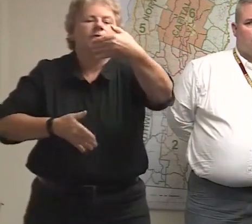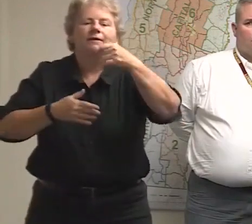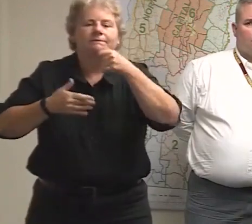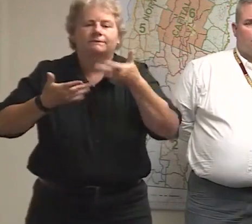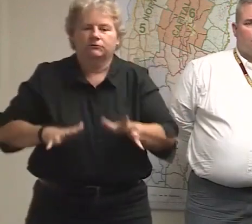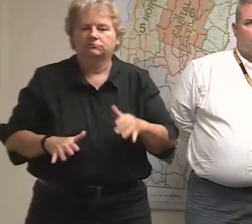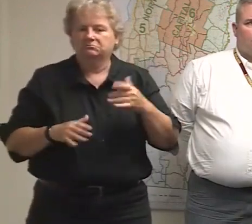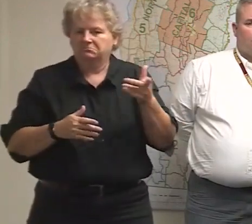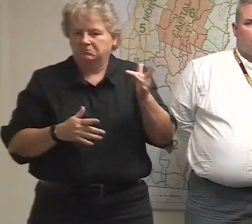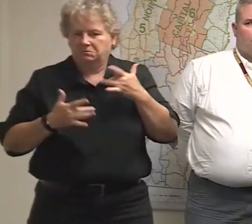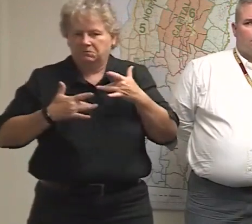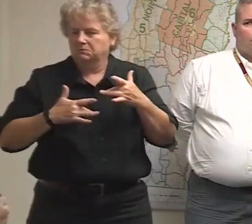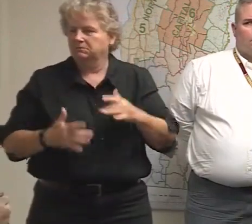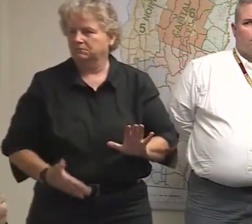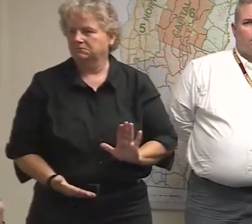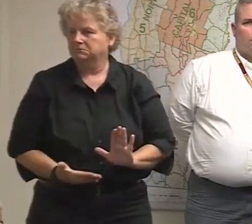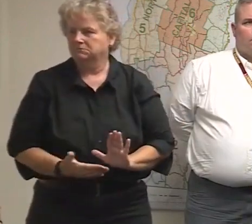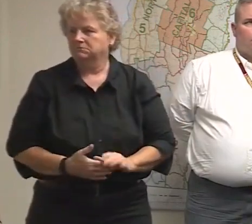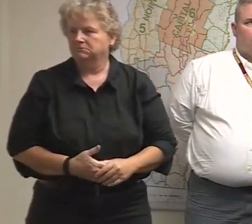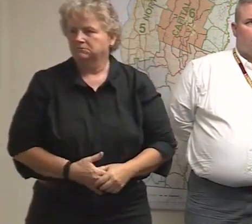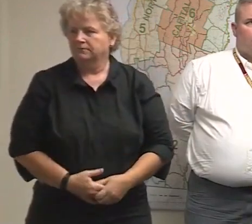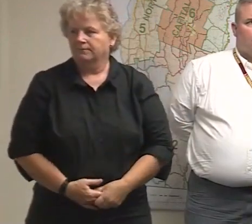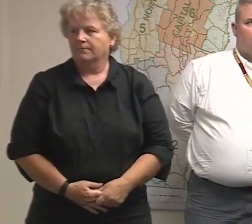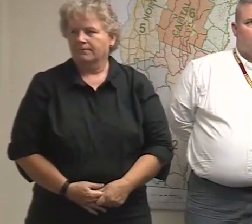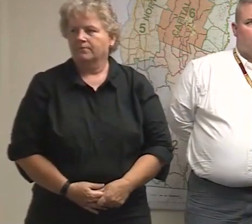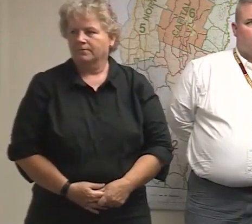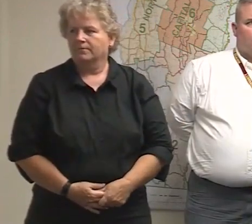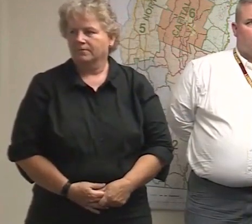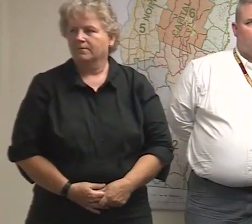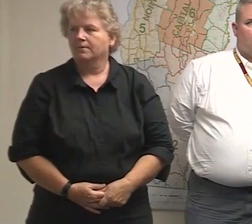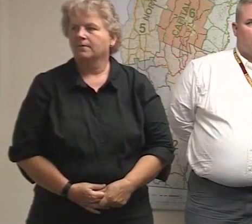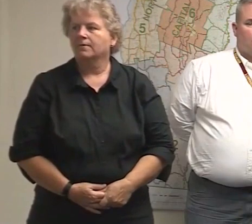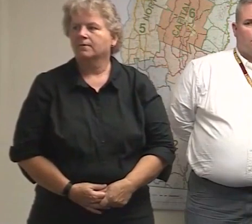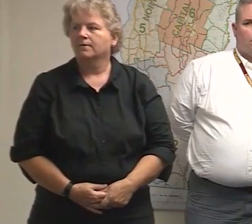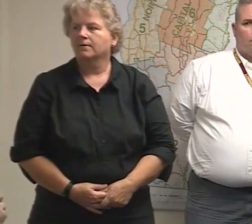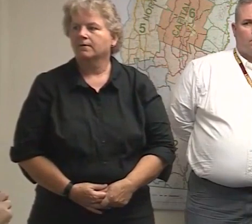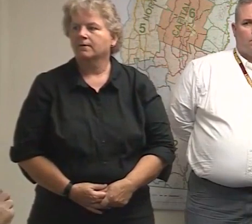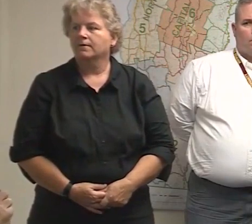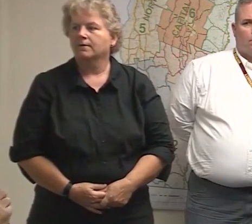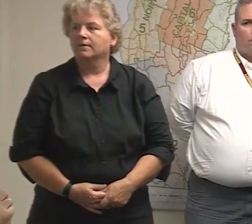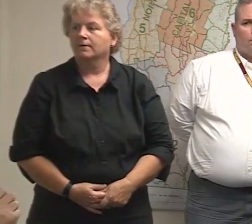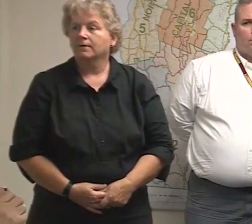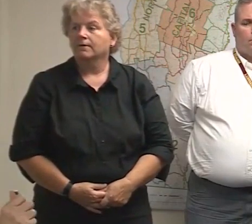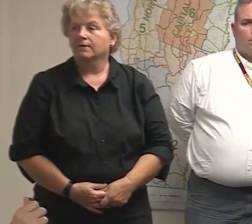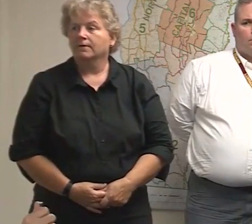IS THAT WHERE IT REMAINS TODAY? IT’S IN THAT RANGE. IT’S ABOUT TWO FEET, I THINK BELOW THE SPILLWAY.